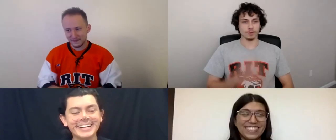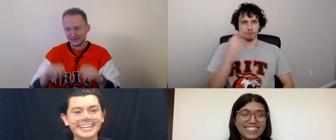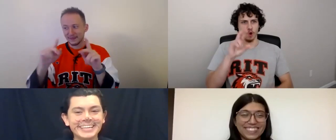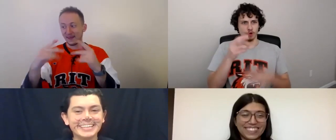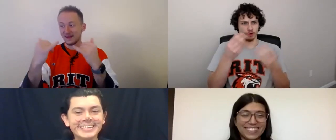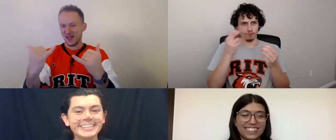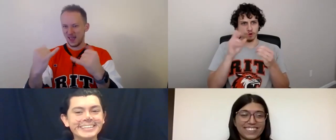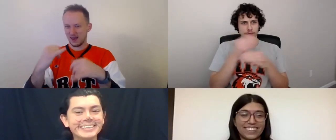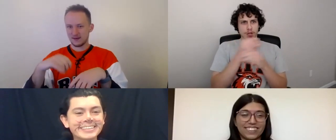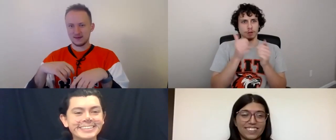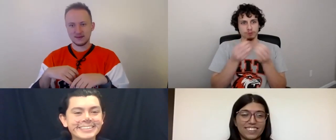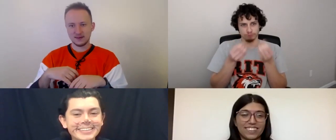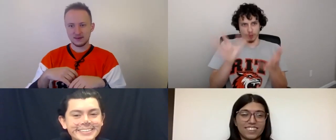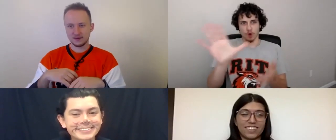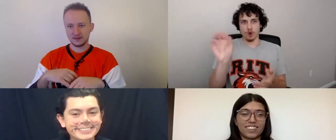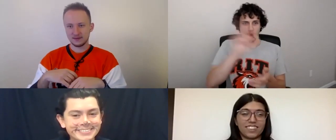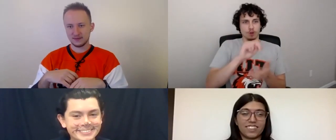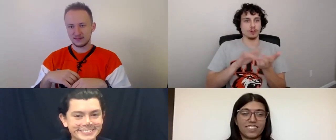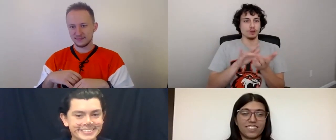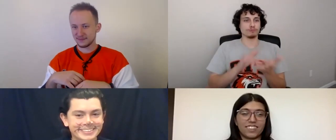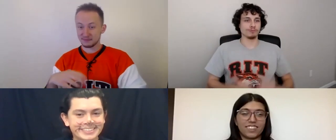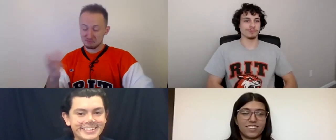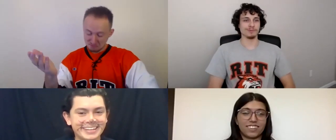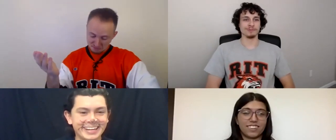Vladimir: or the Math Competition should provide the calculators.